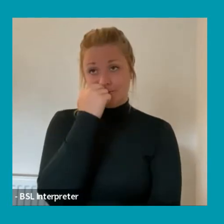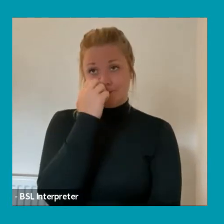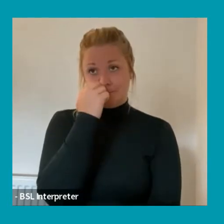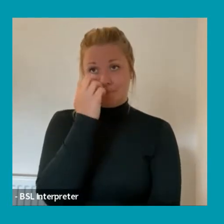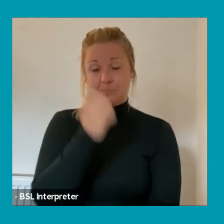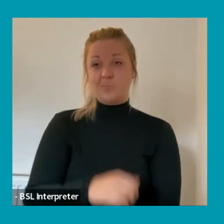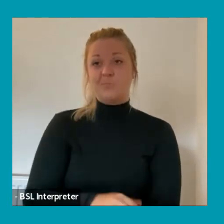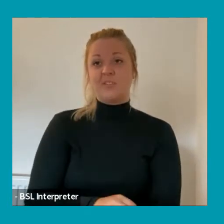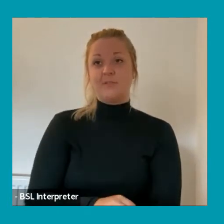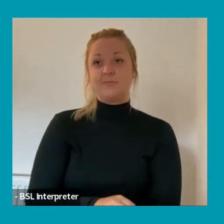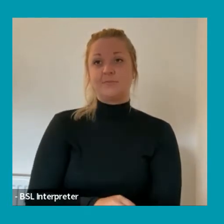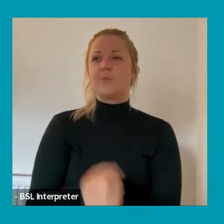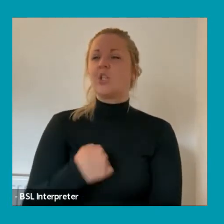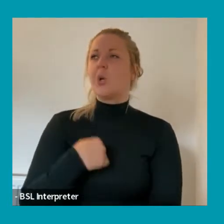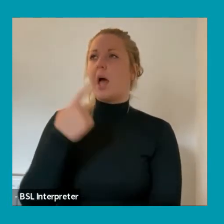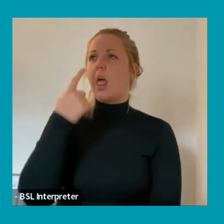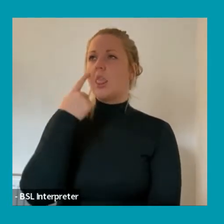I think we said earlier Barry, if you